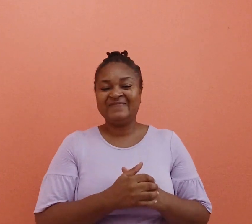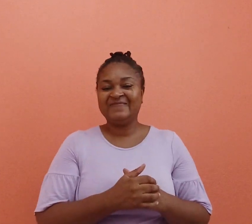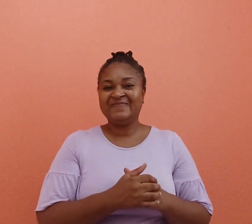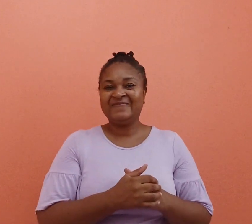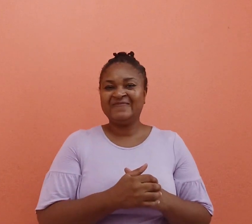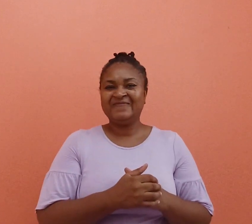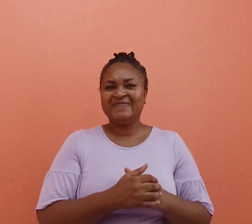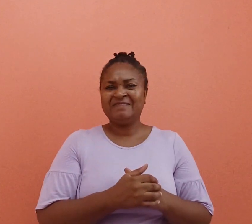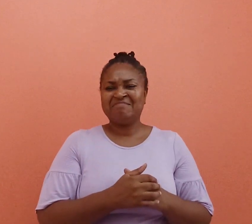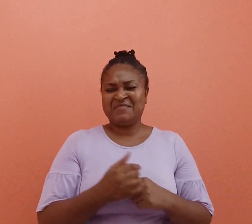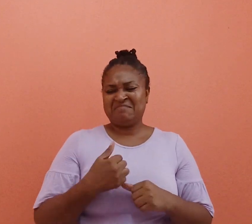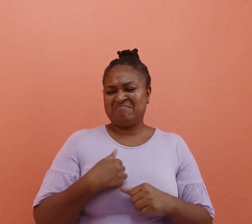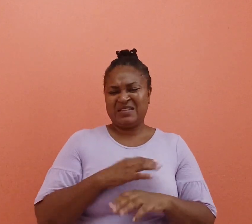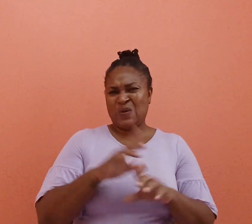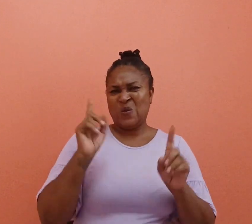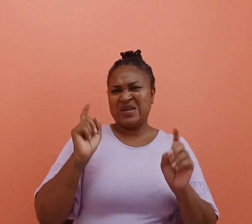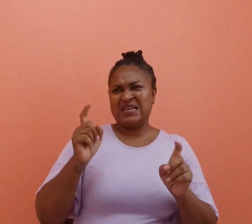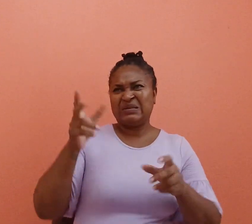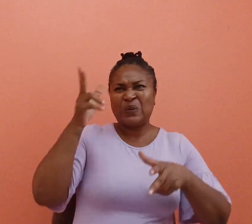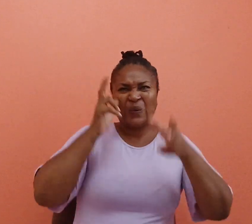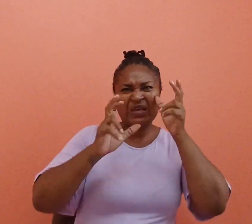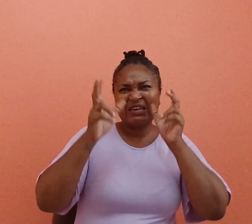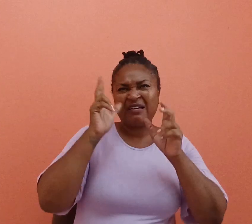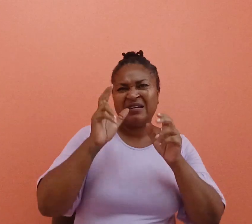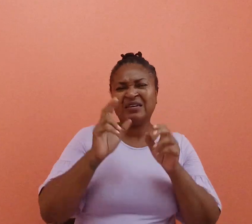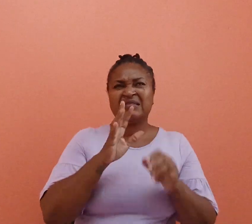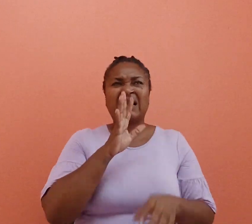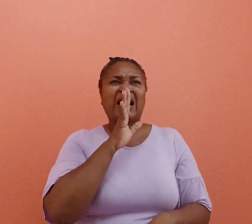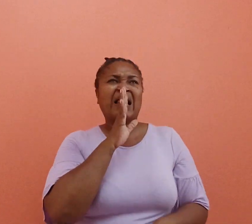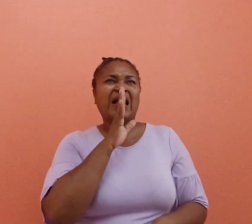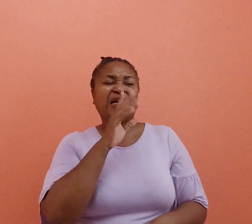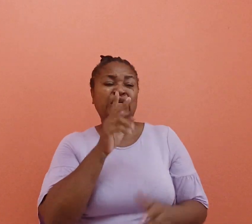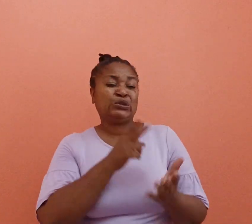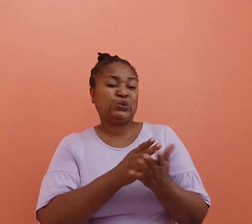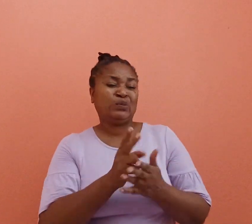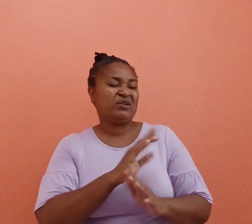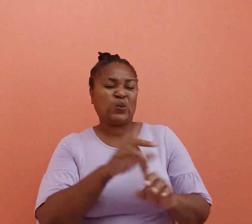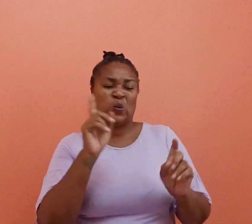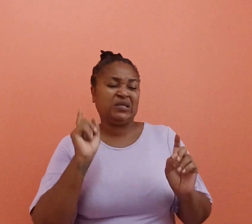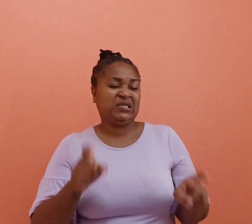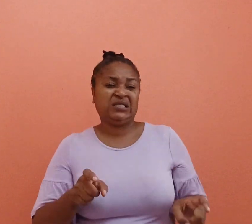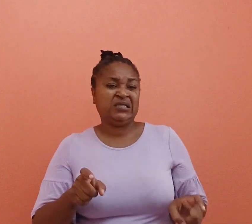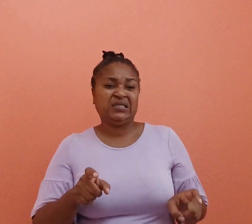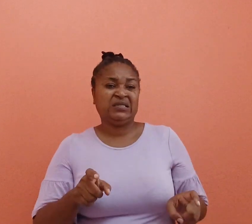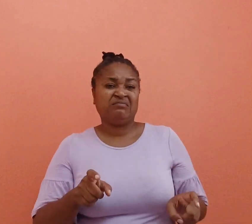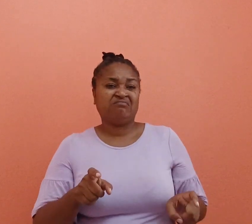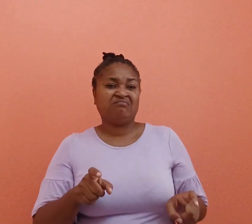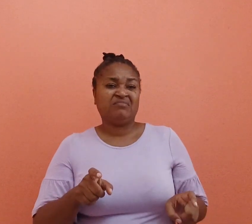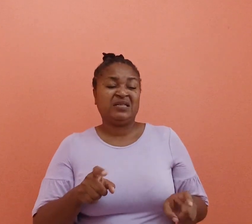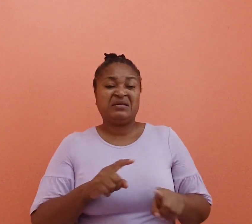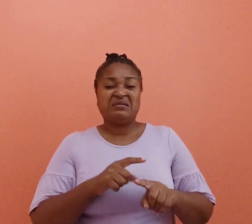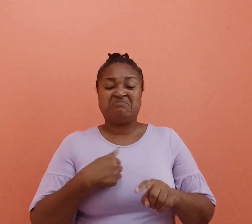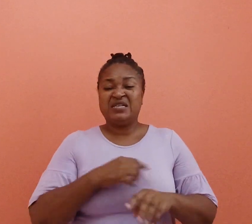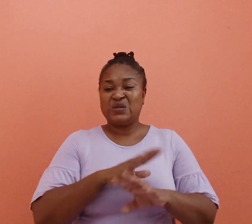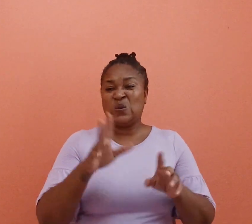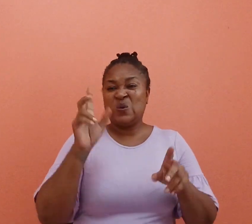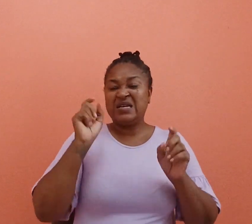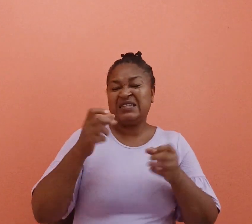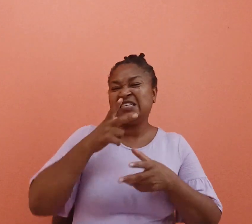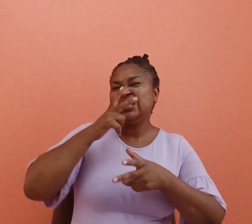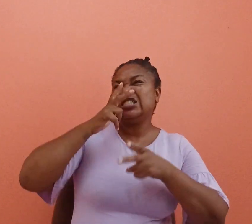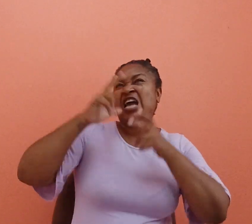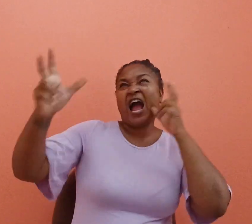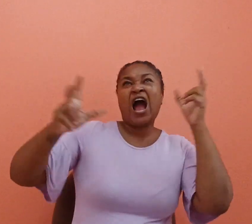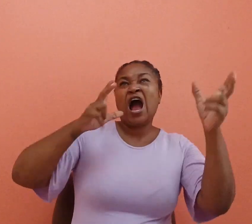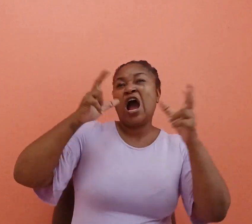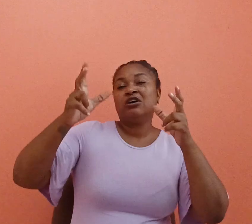I don't need to hear to speak truth. I don't need to shout to shine.